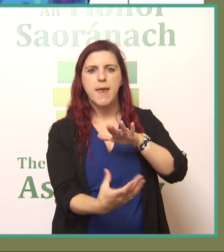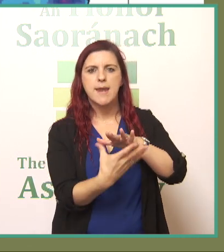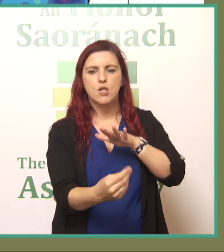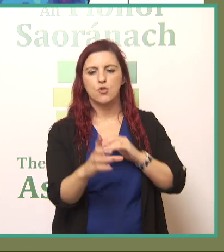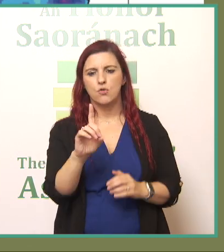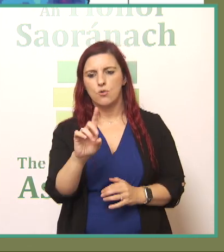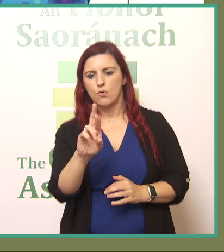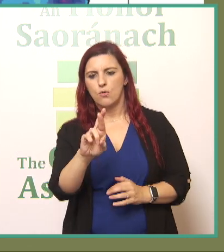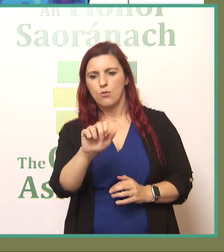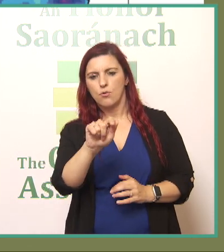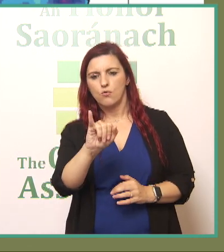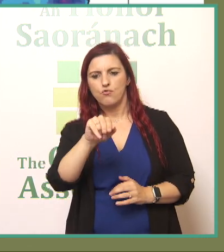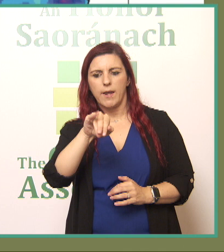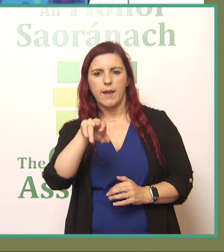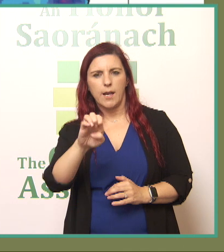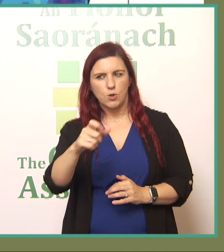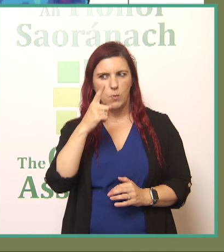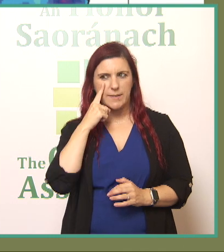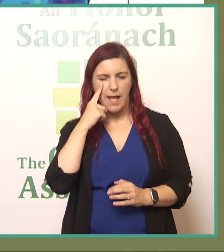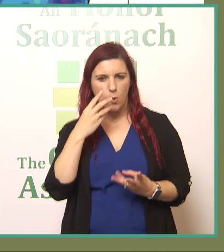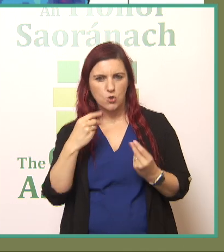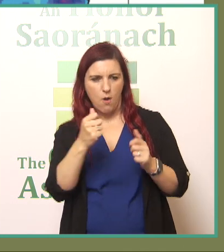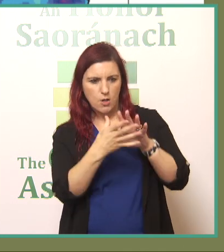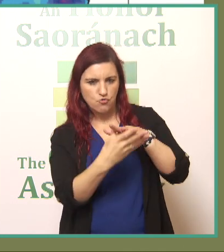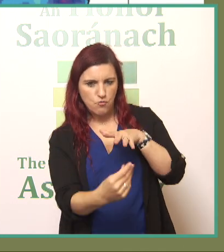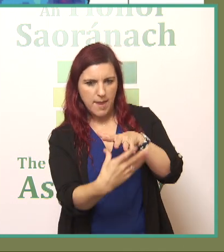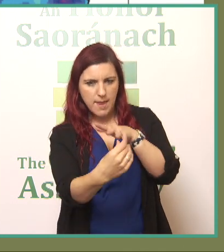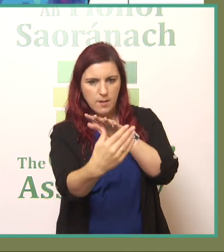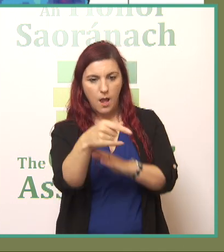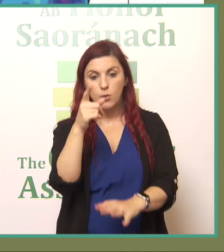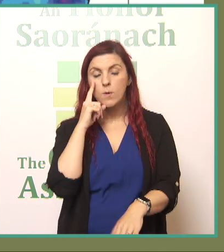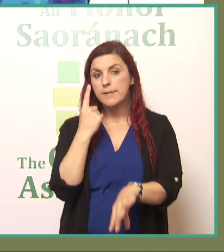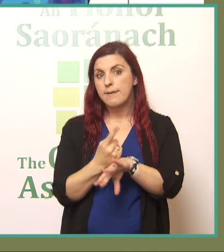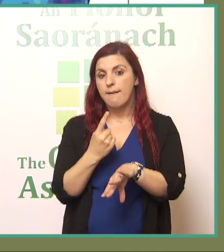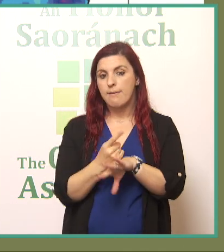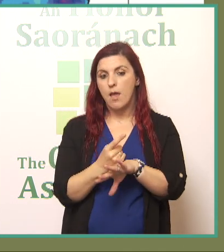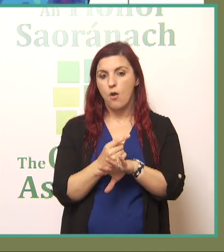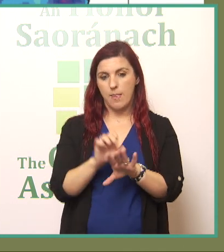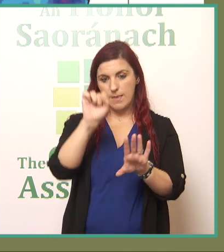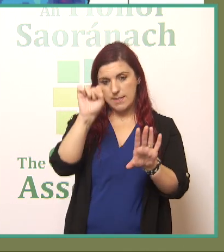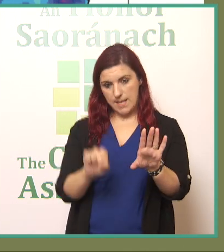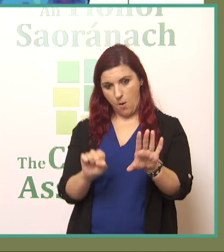we can see how well drained the soil is and you can see that in the South and Southeast of the